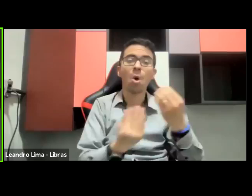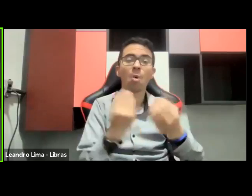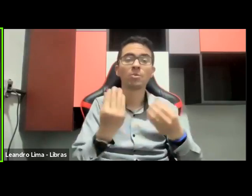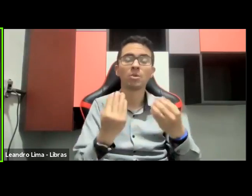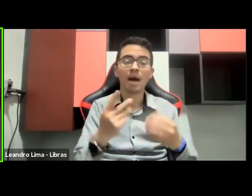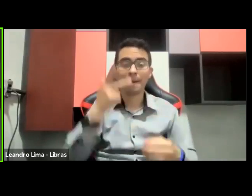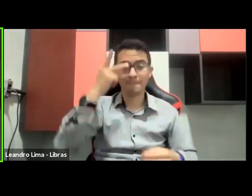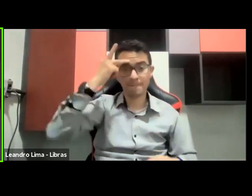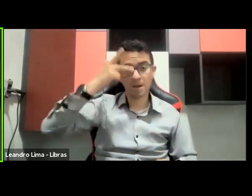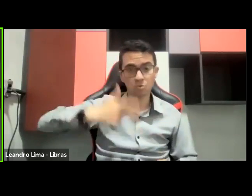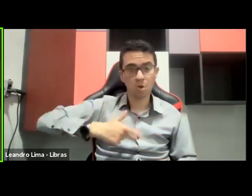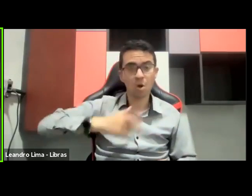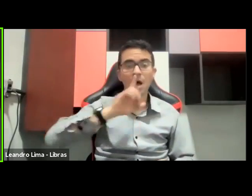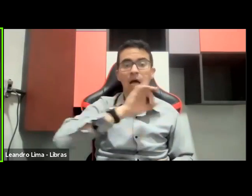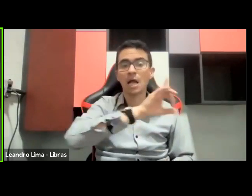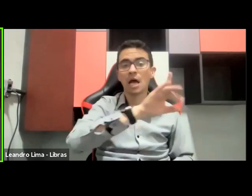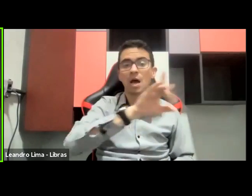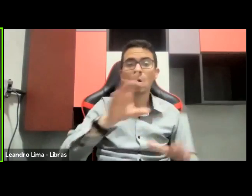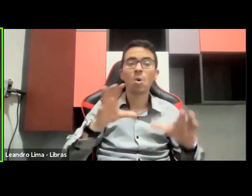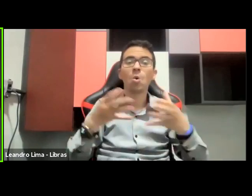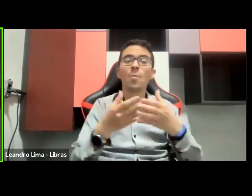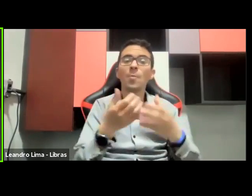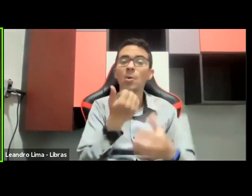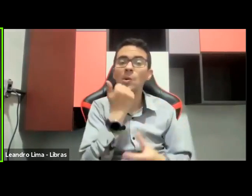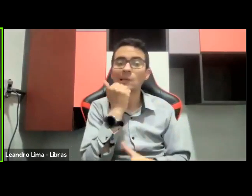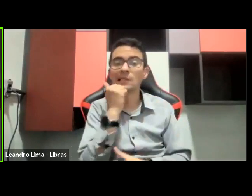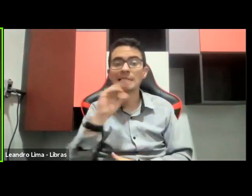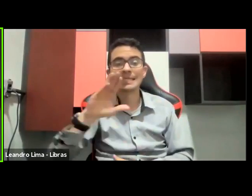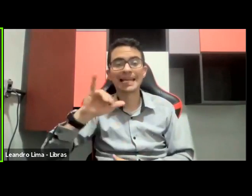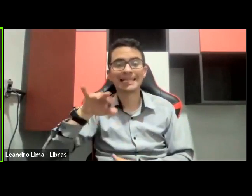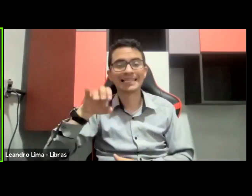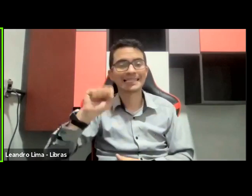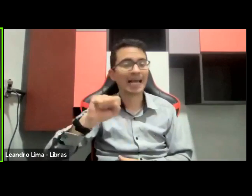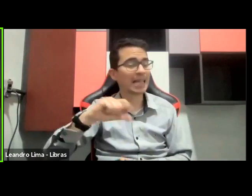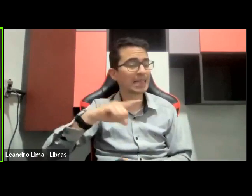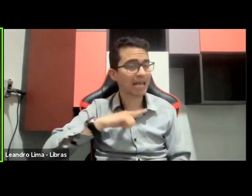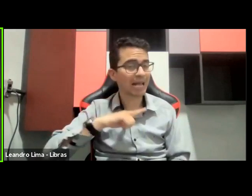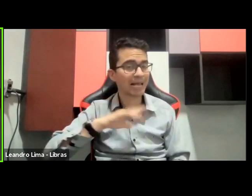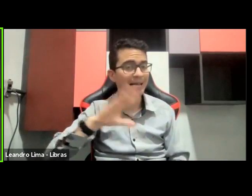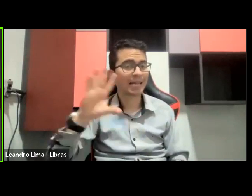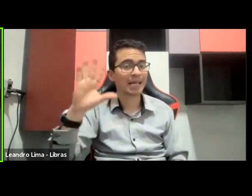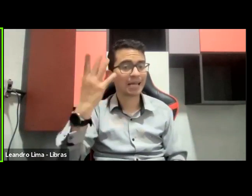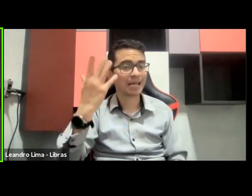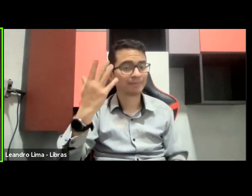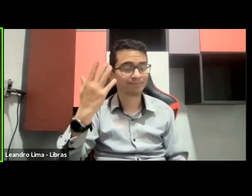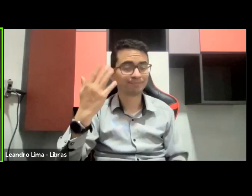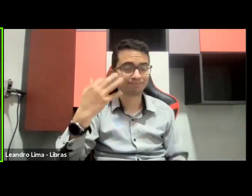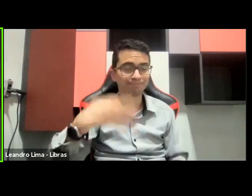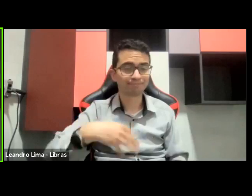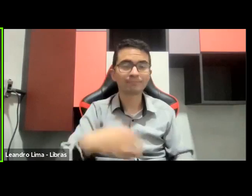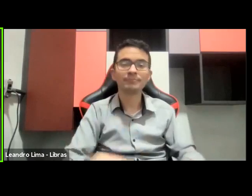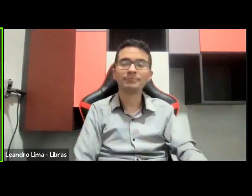th by individual silos by individual scientists. will play climate scientists. as well Sweet. client